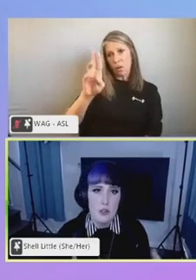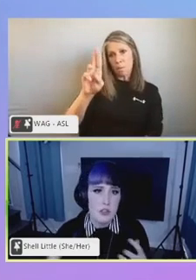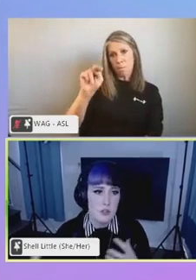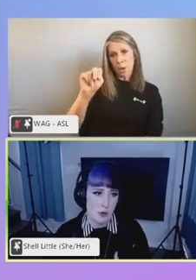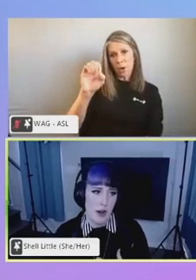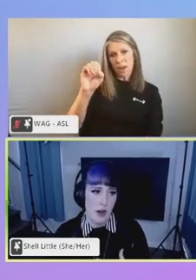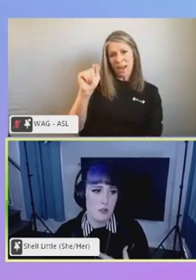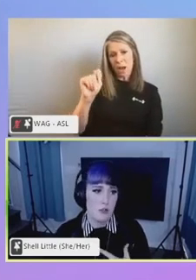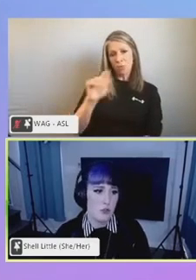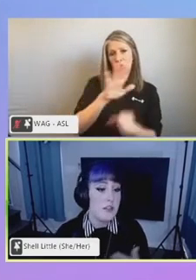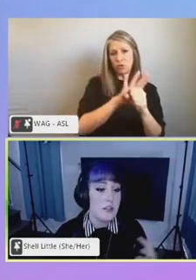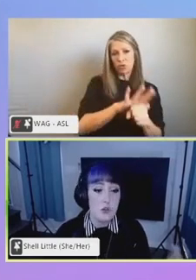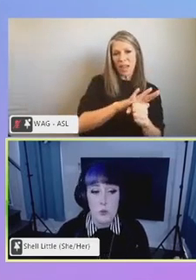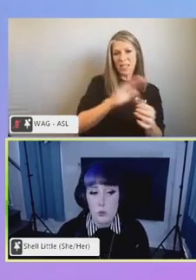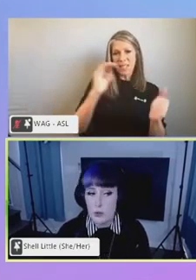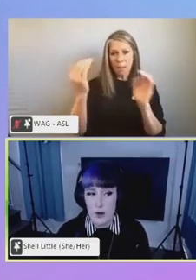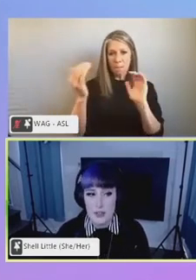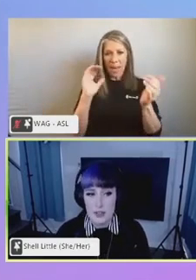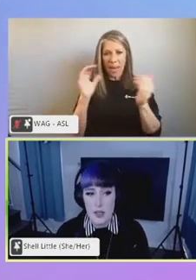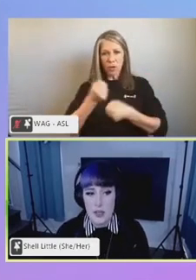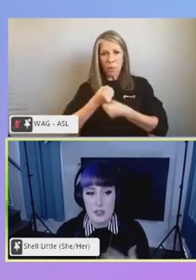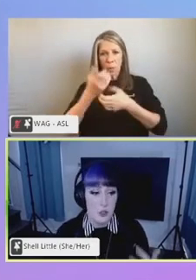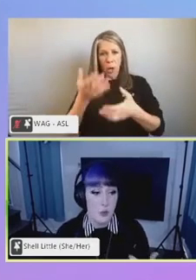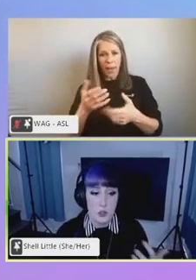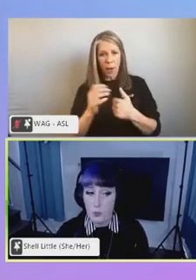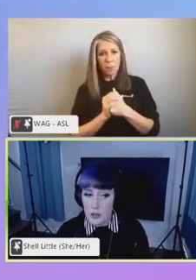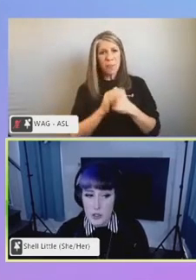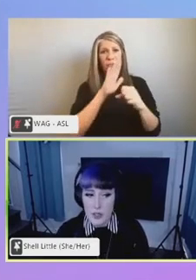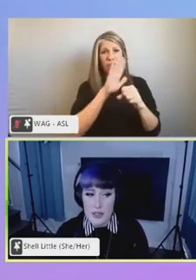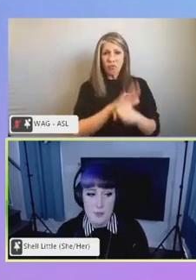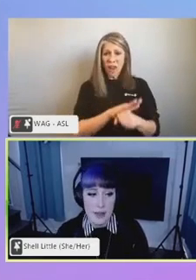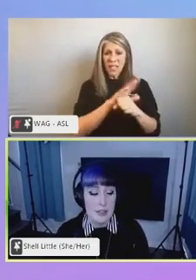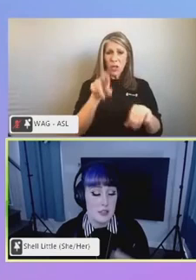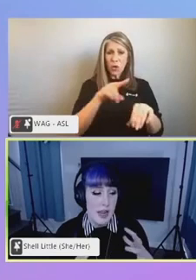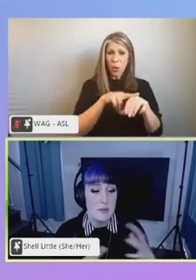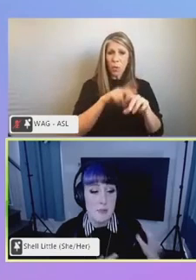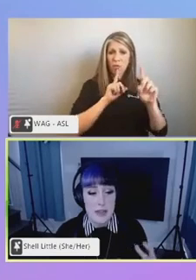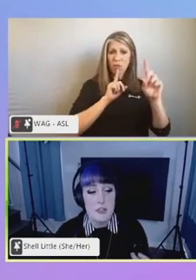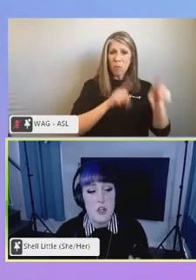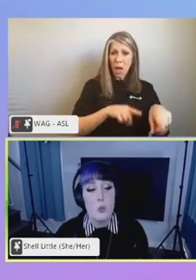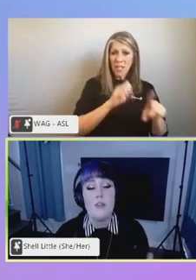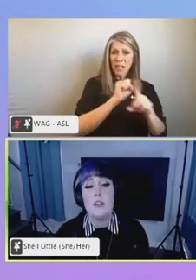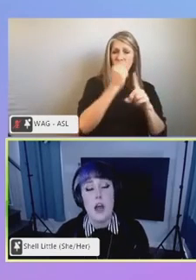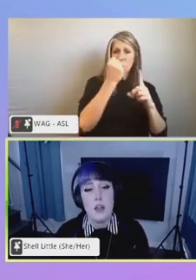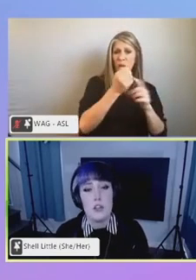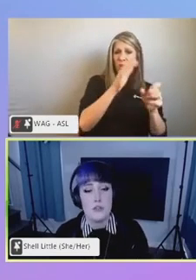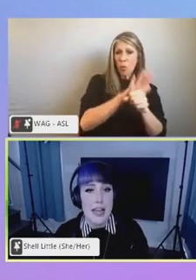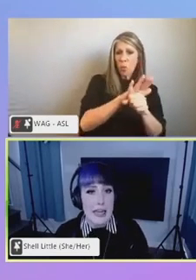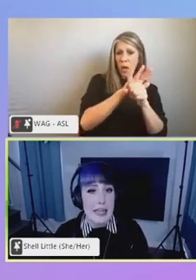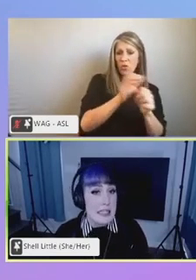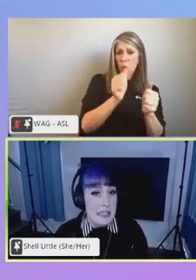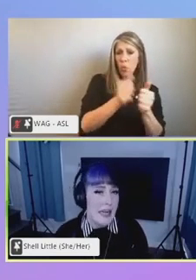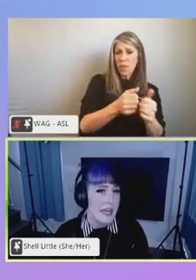is when you go when you over the edge, plummet into the, that is burnout. So burnout. Stress is stressed versus a